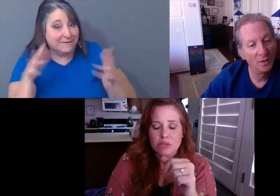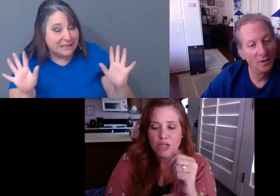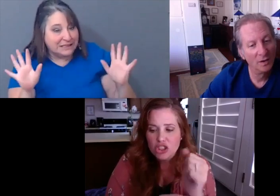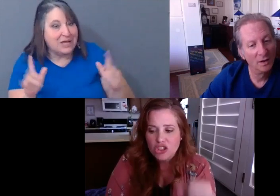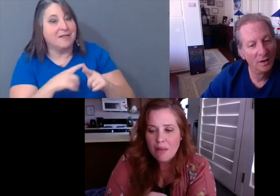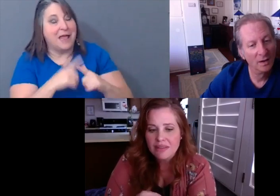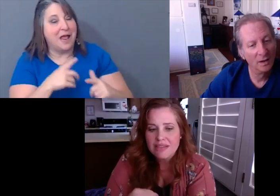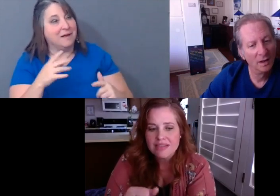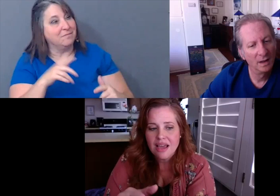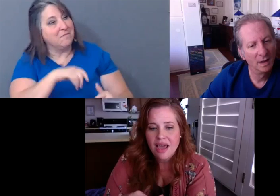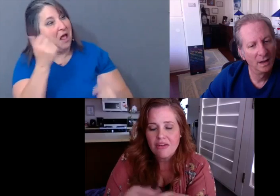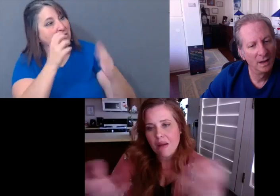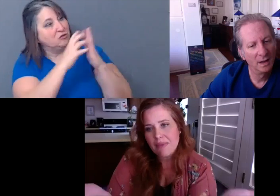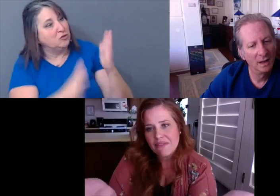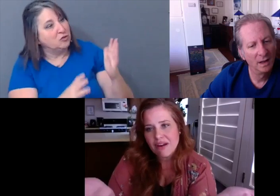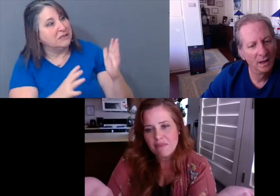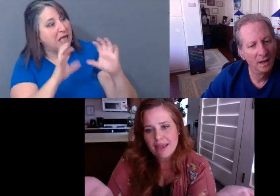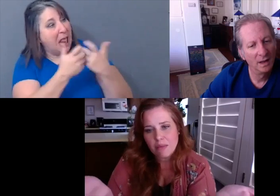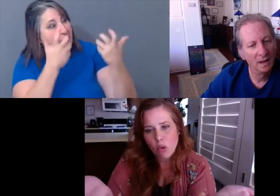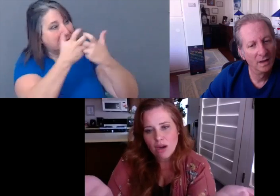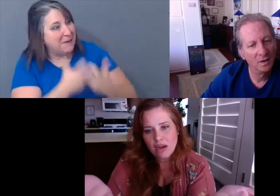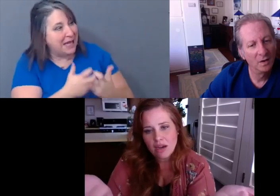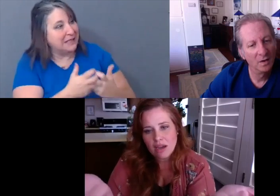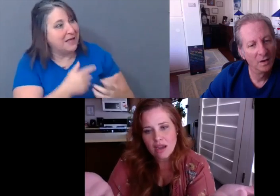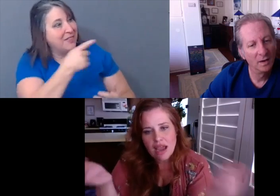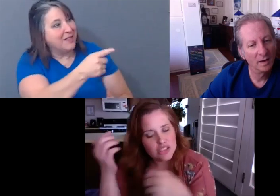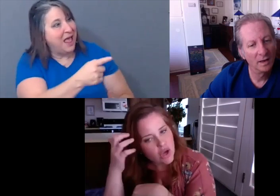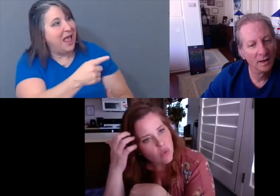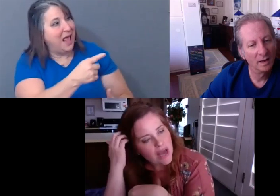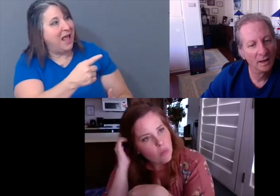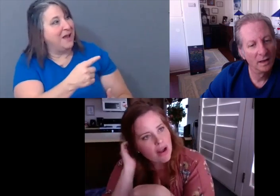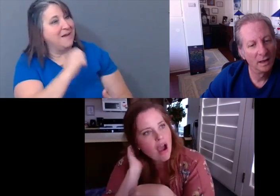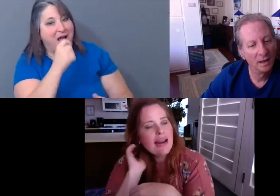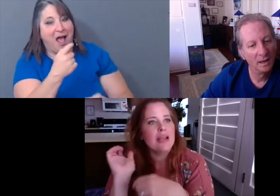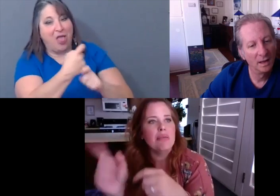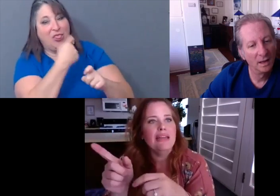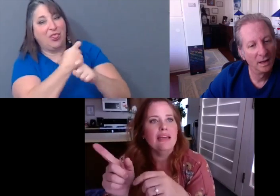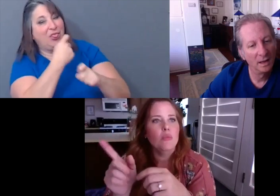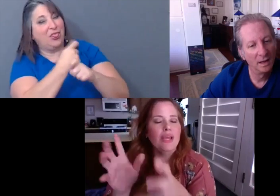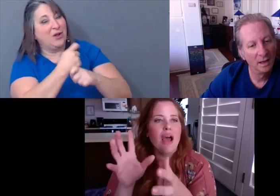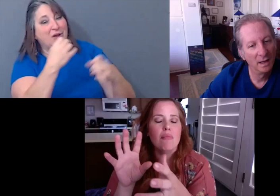I'm doing a good job on this. They're not making fun of me anymore. And so when I went on, I competed,